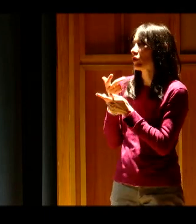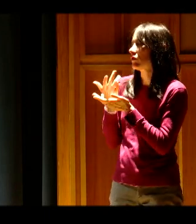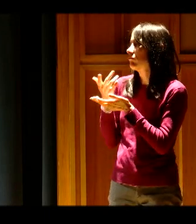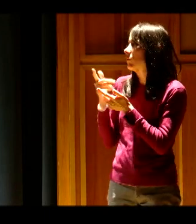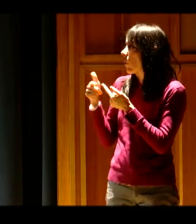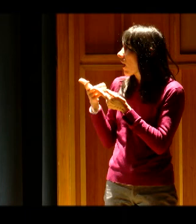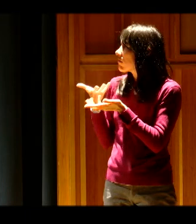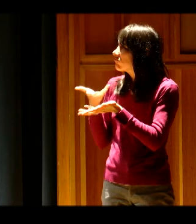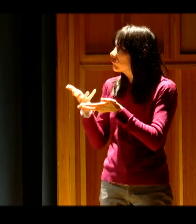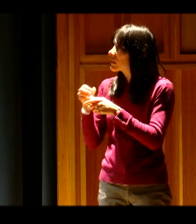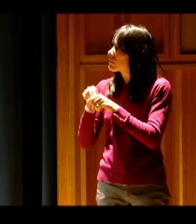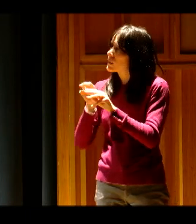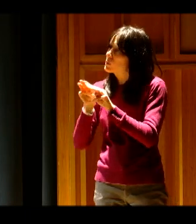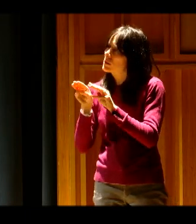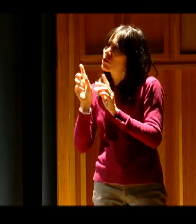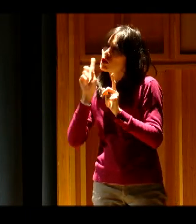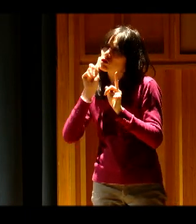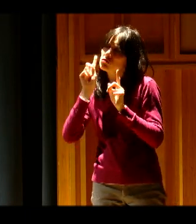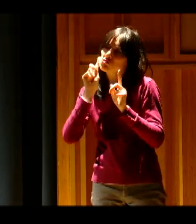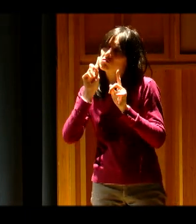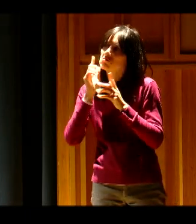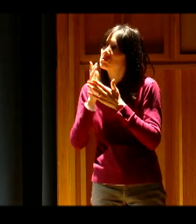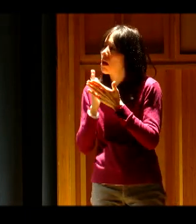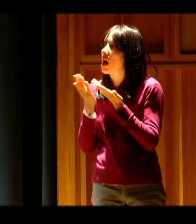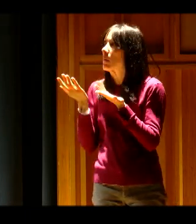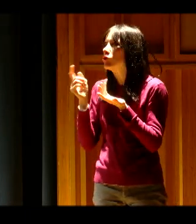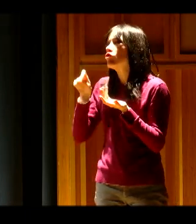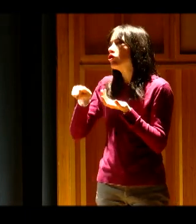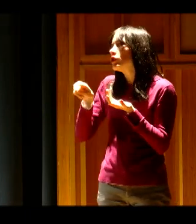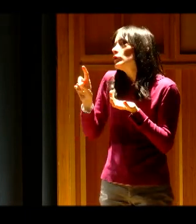and the responsibilities I was hearing that would be good for us to do as best practices.